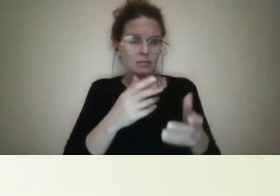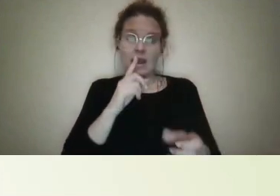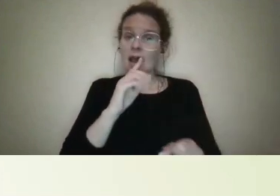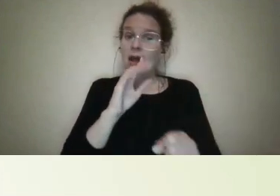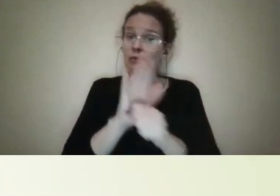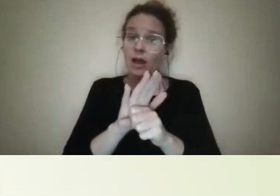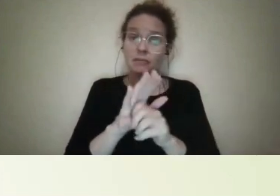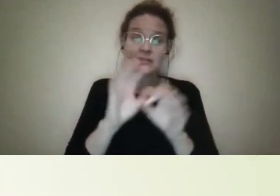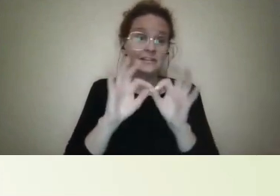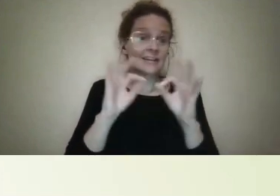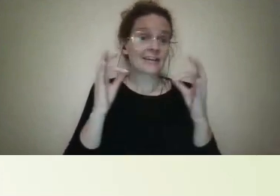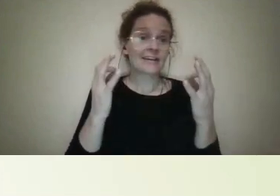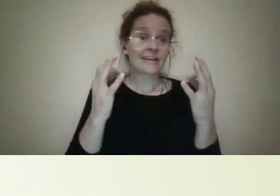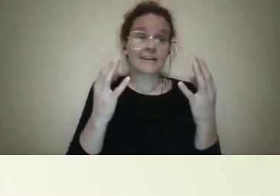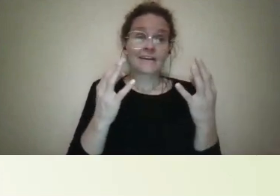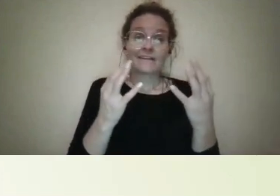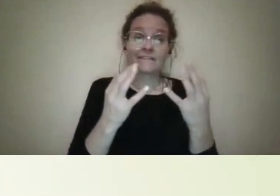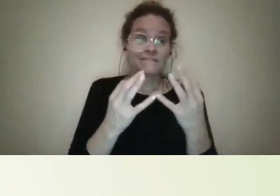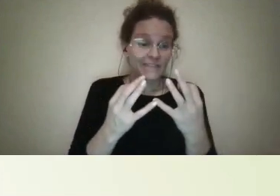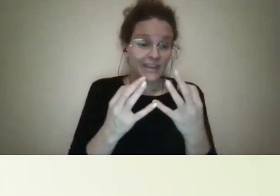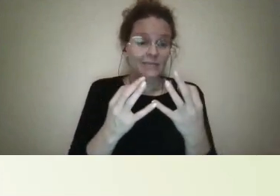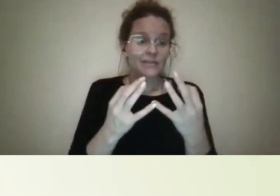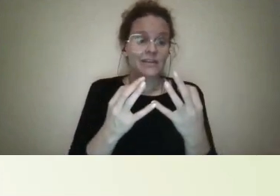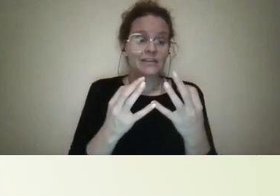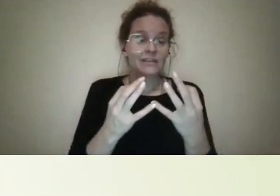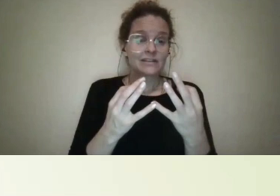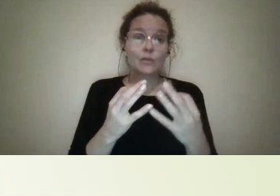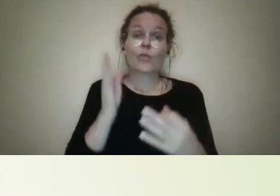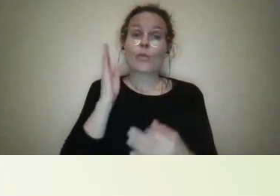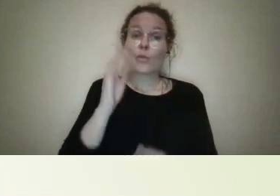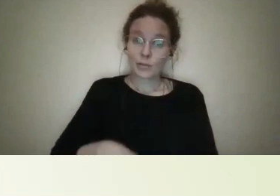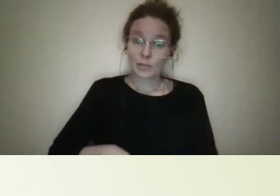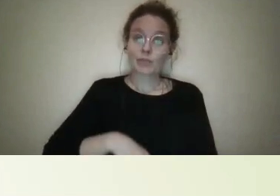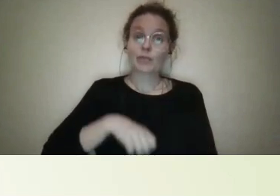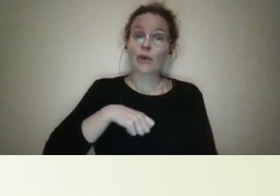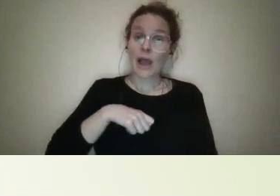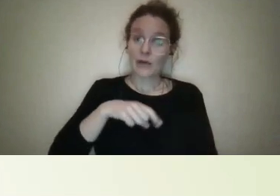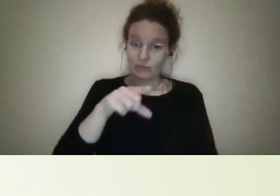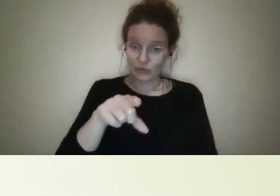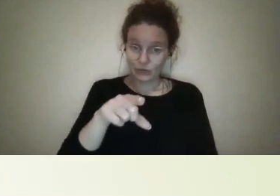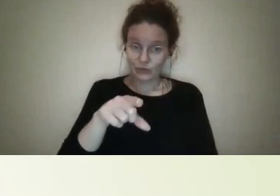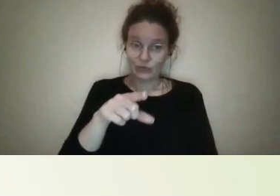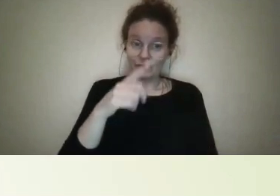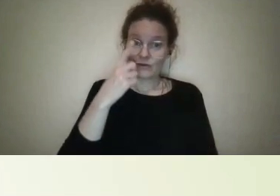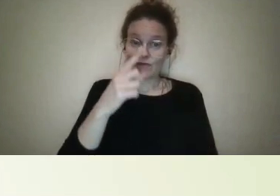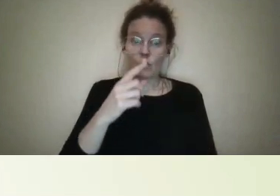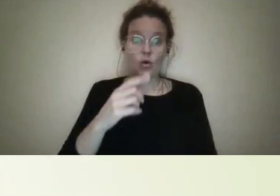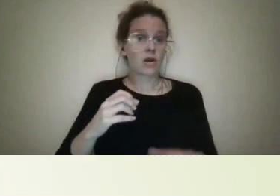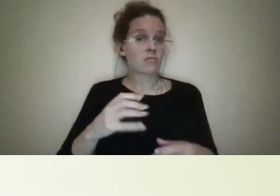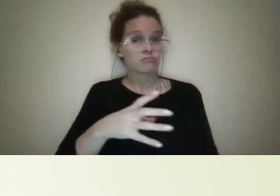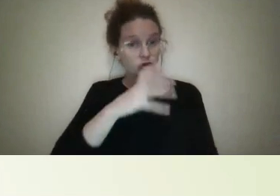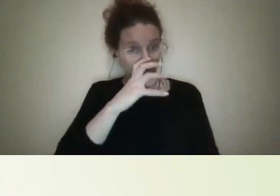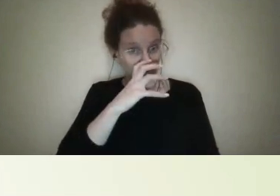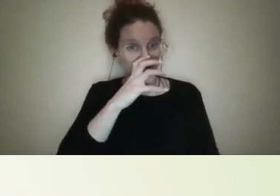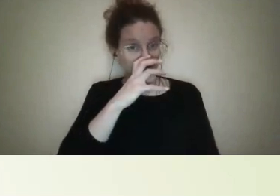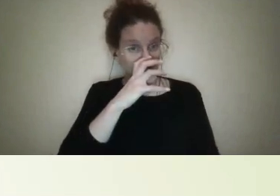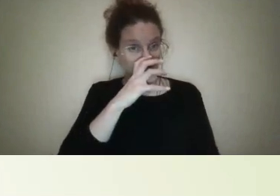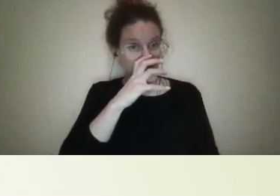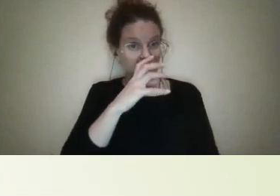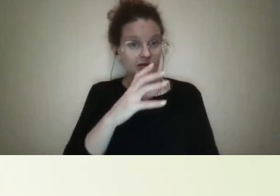families are proud of you for standing firm. They're probably thinking to themselves,